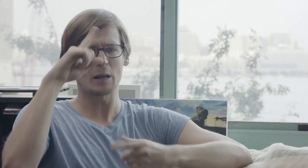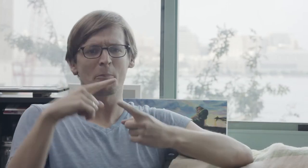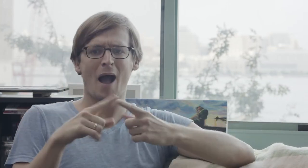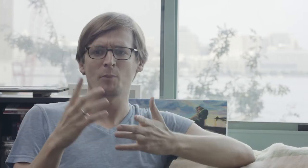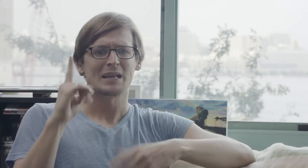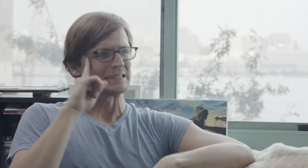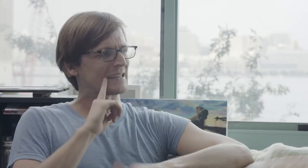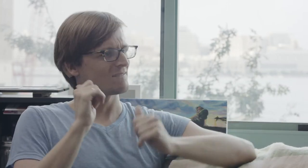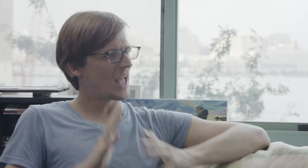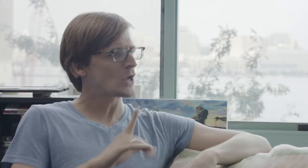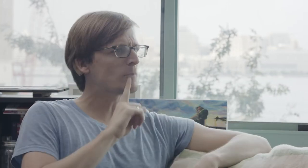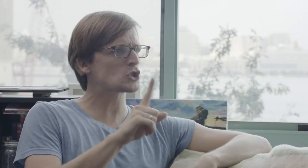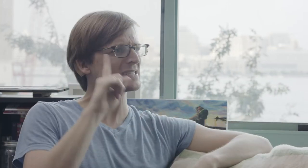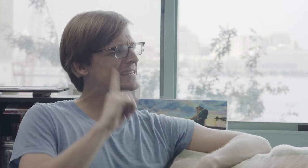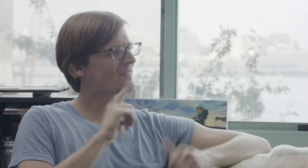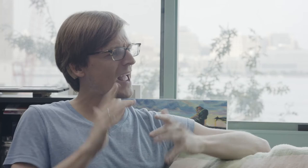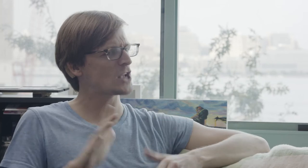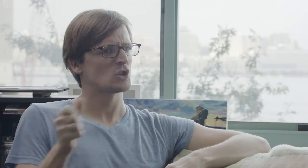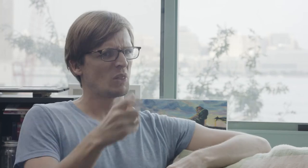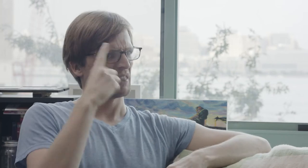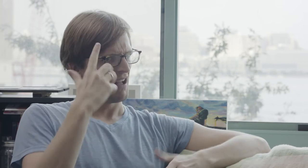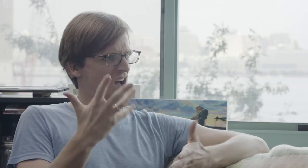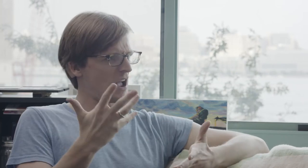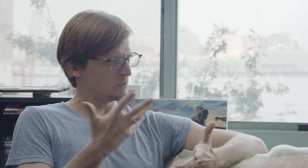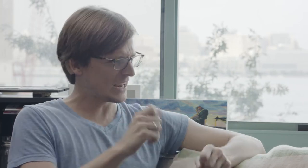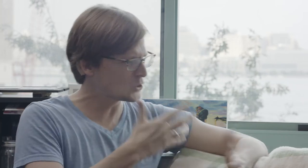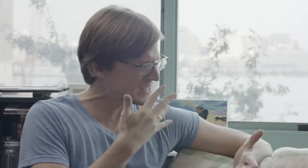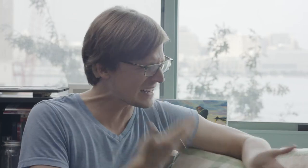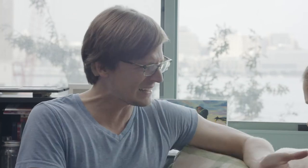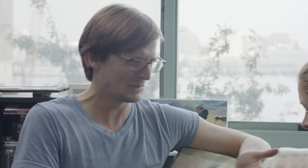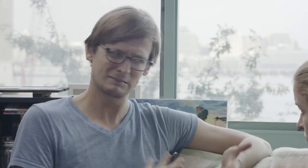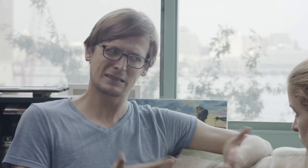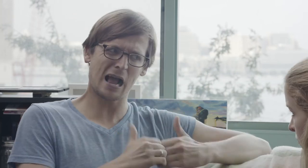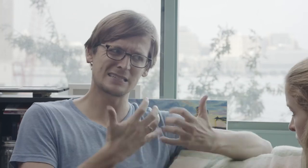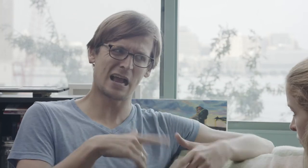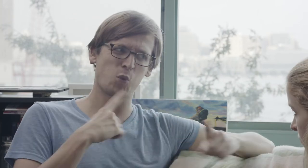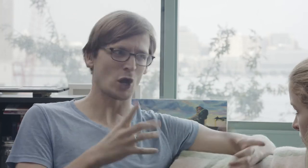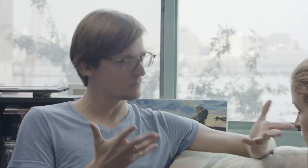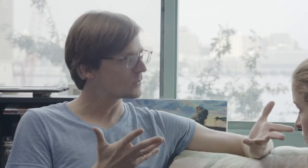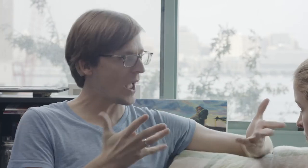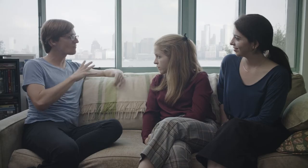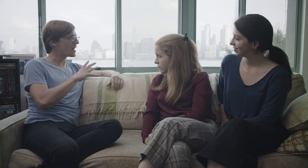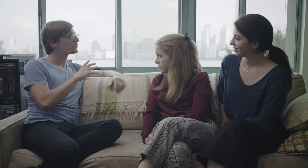and making sure deaf people have the opportunity to audition 'cause the question, number one on everyone's mind is can this person sing?